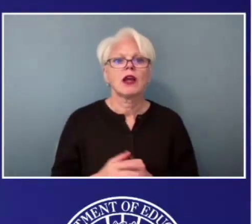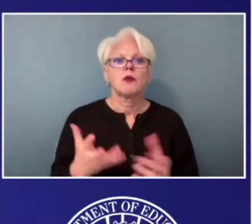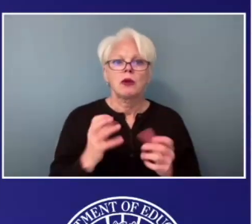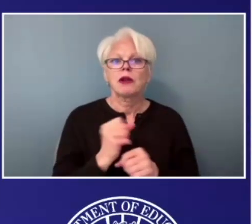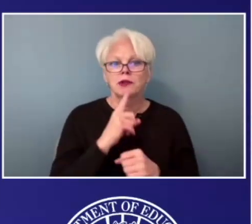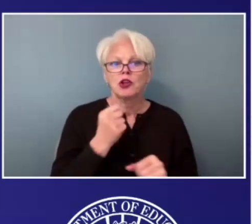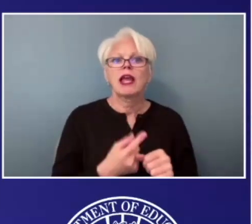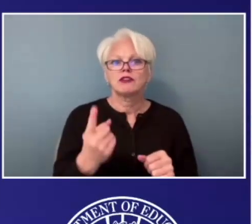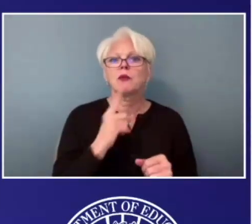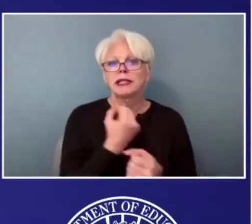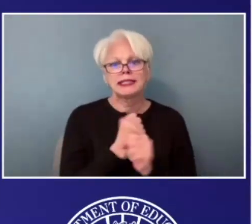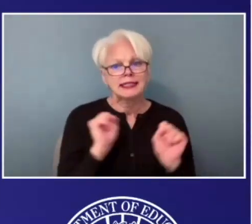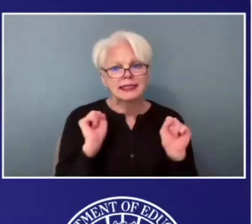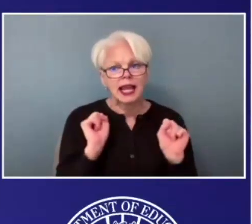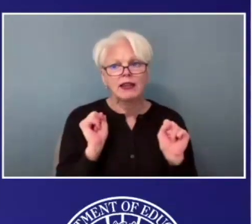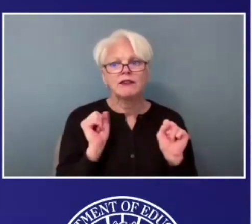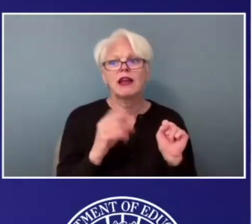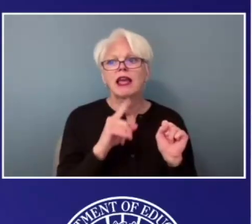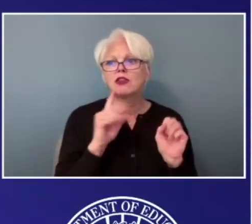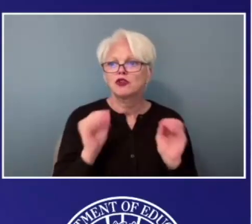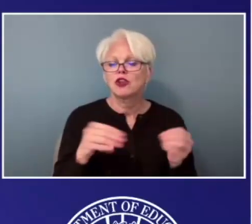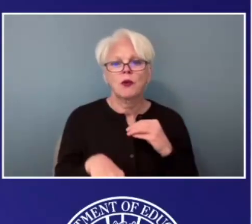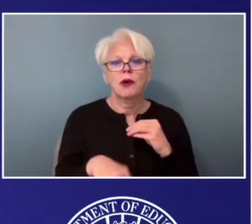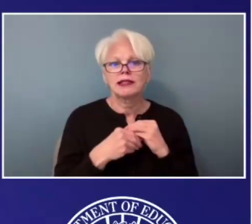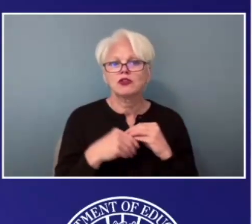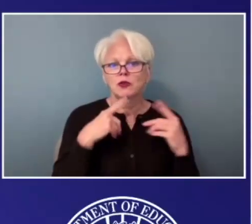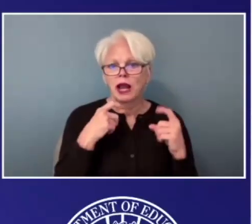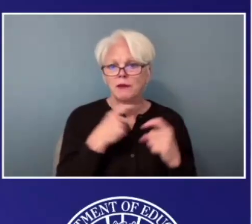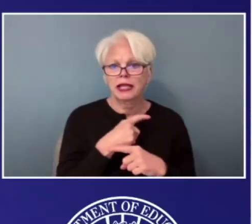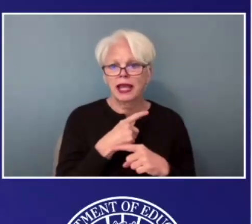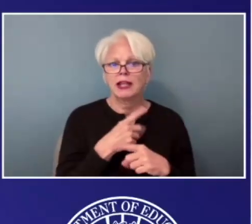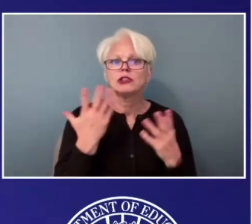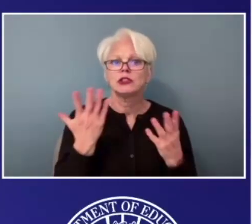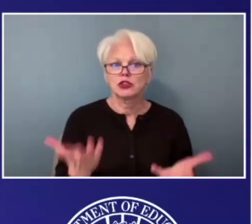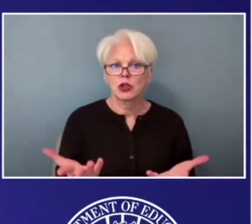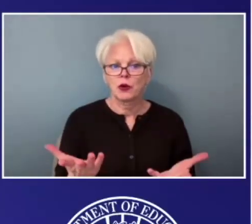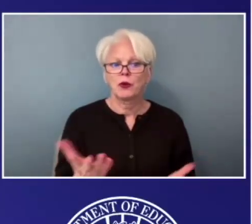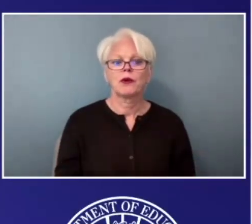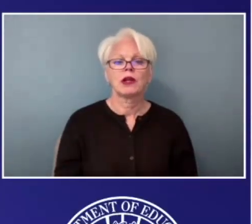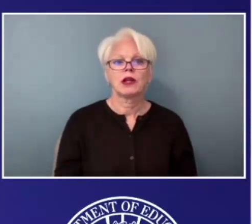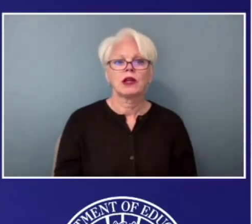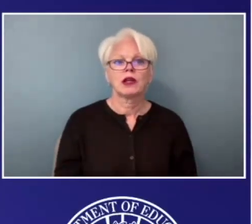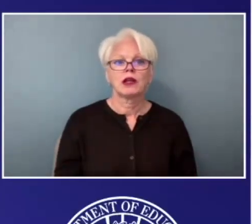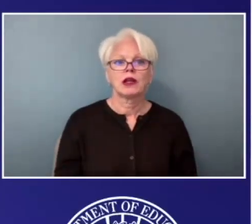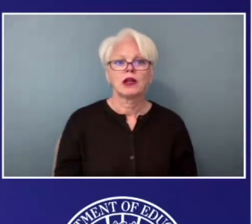everyone is safe and that there are no additional complications. So as long as, you know,